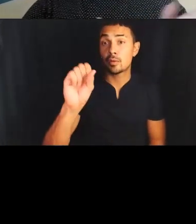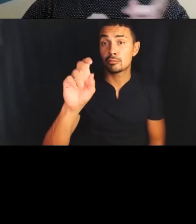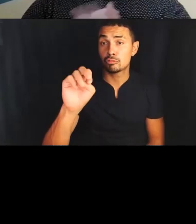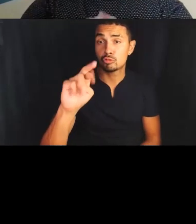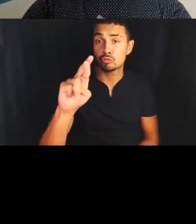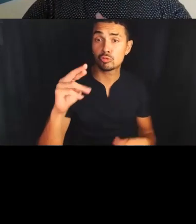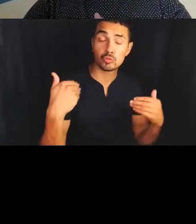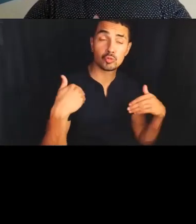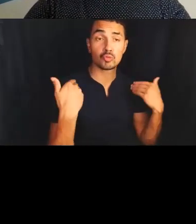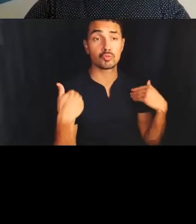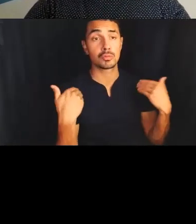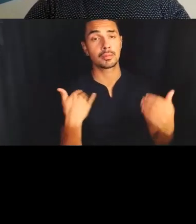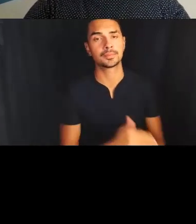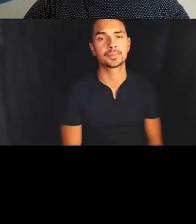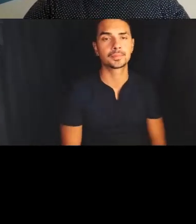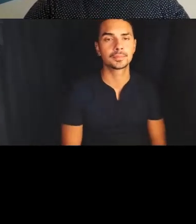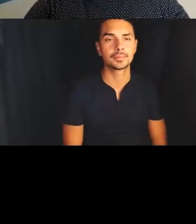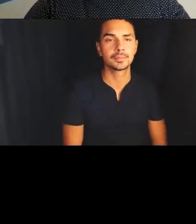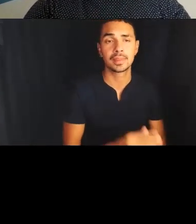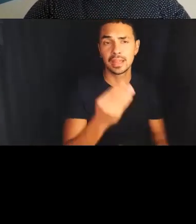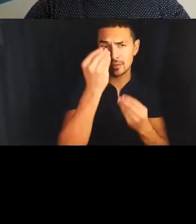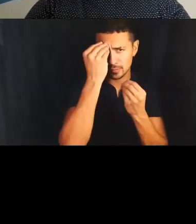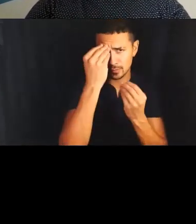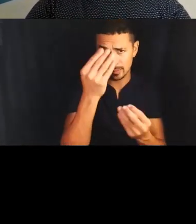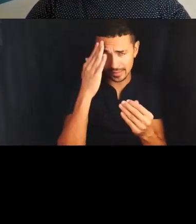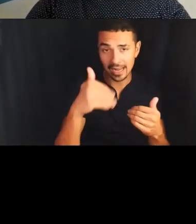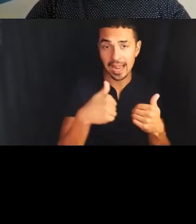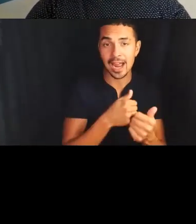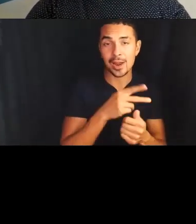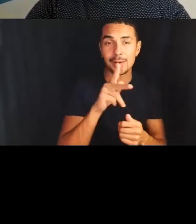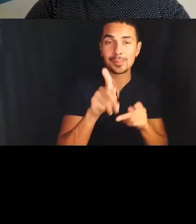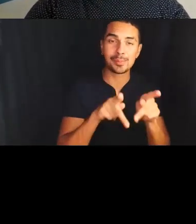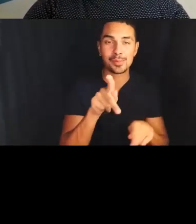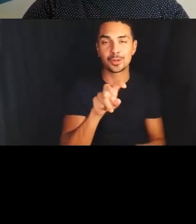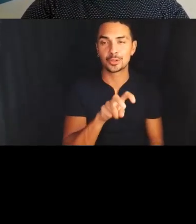And a question, did you collect information on how long people have been on their trans journey,